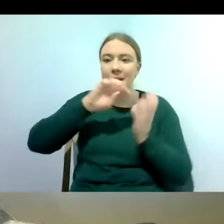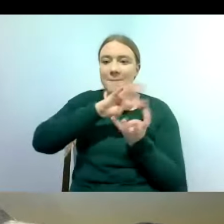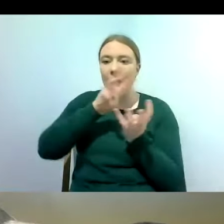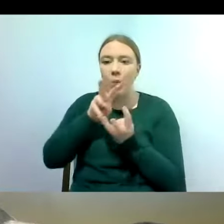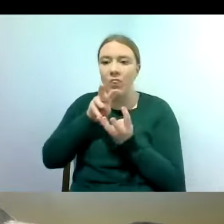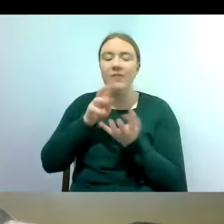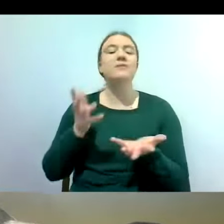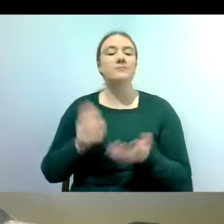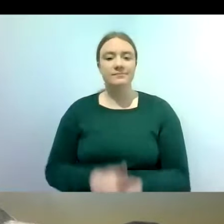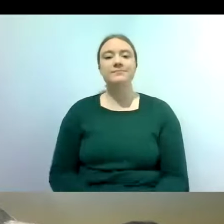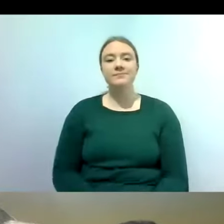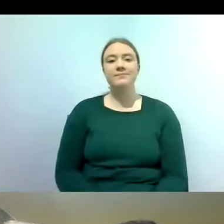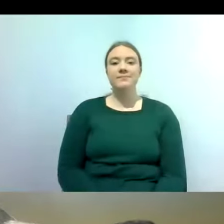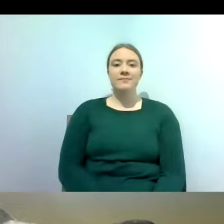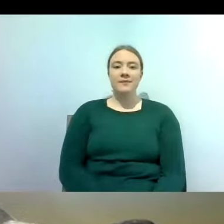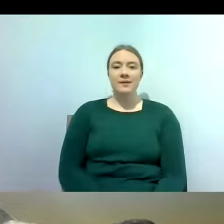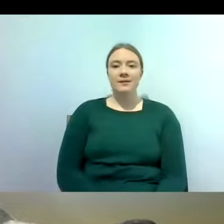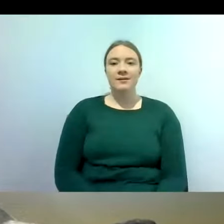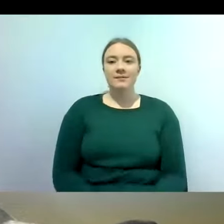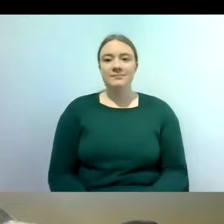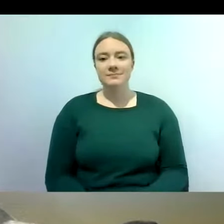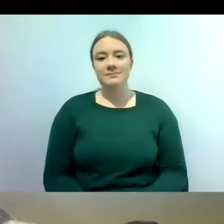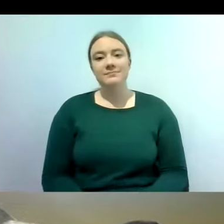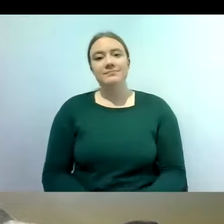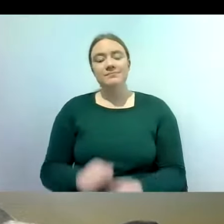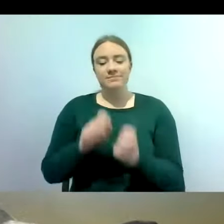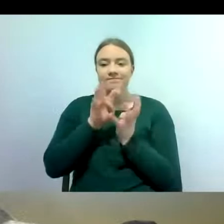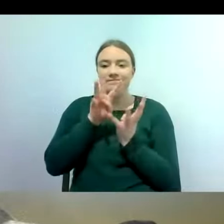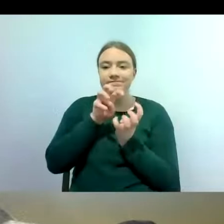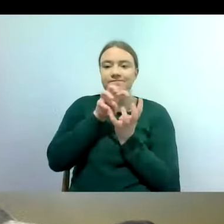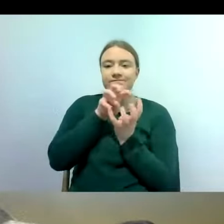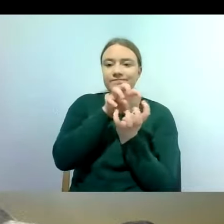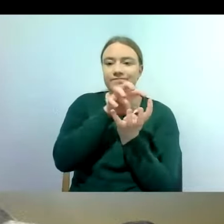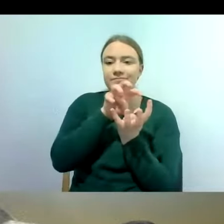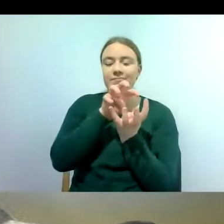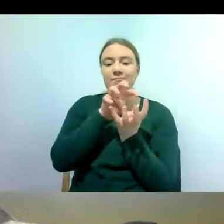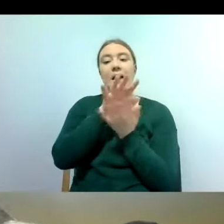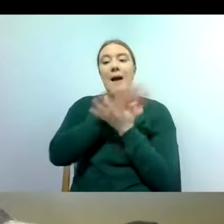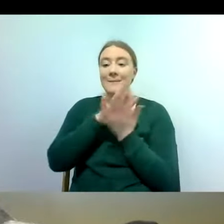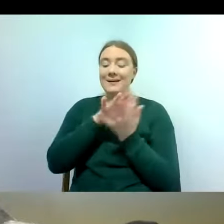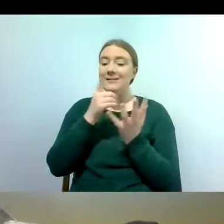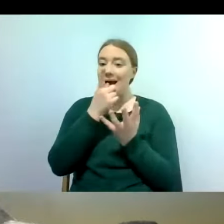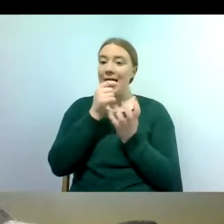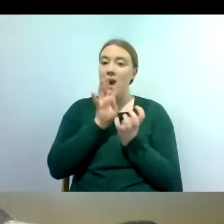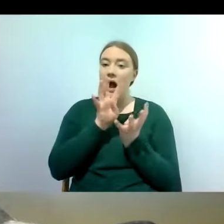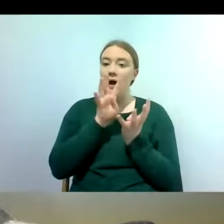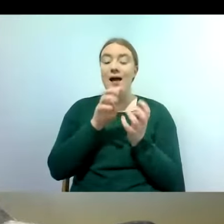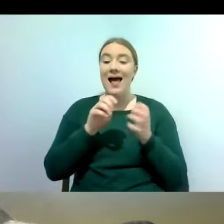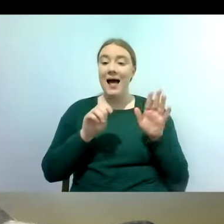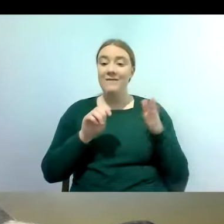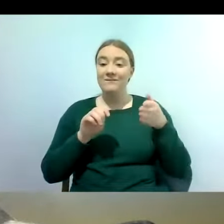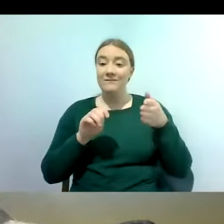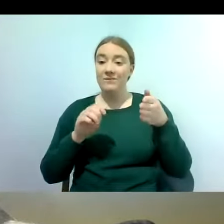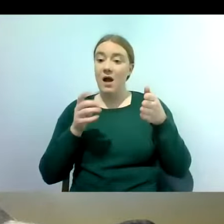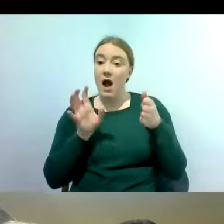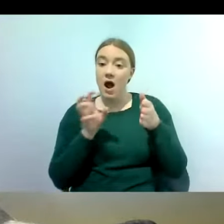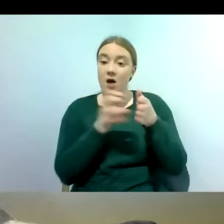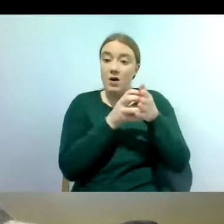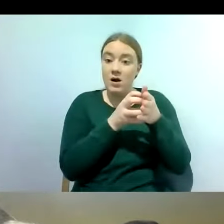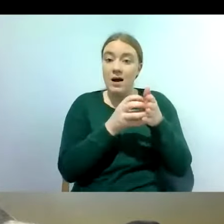is the the um the mouth part which enables it to attach to its host animal and this image was taken